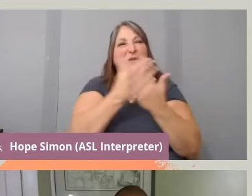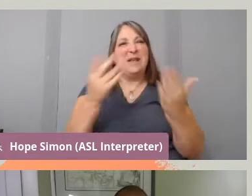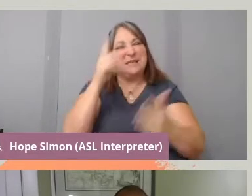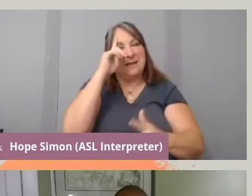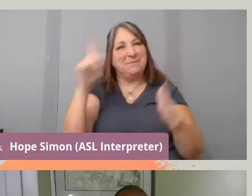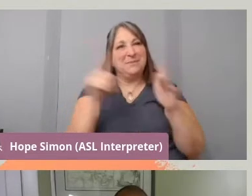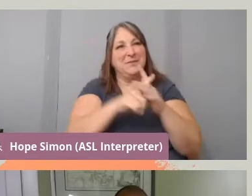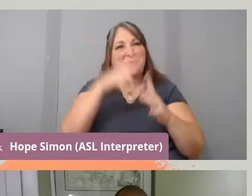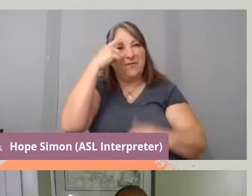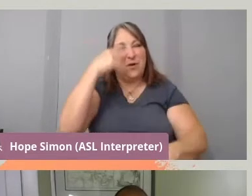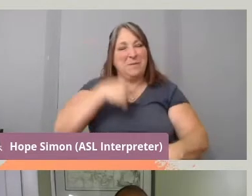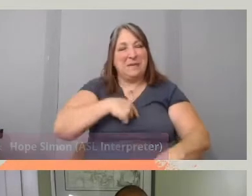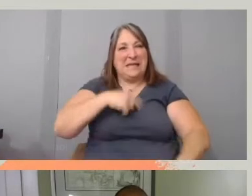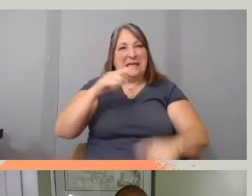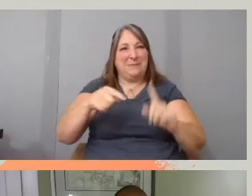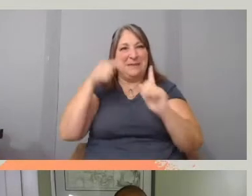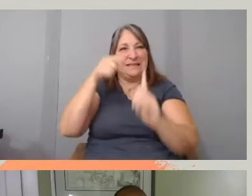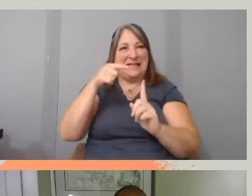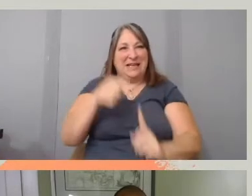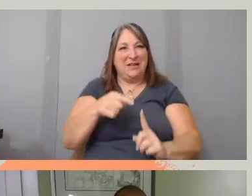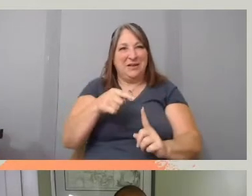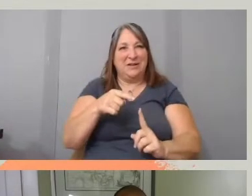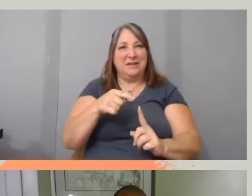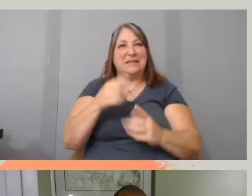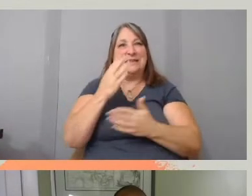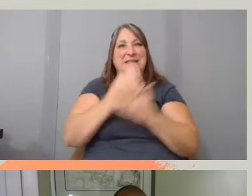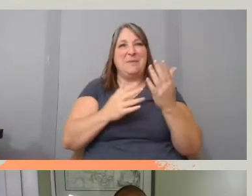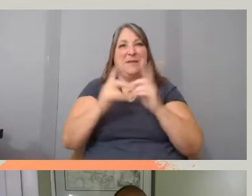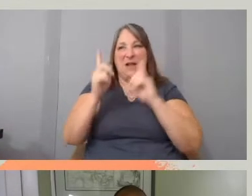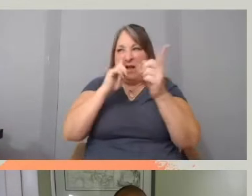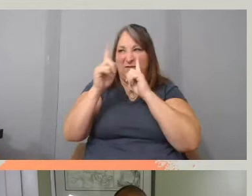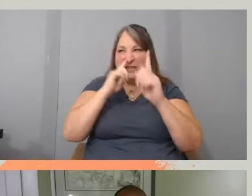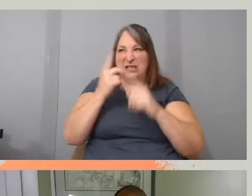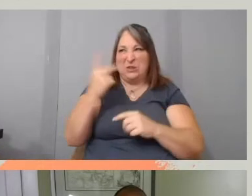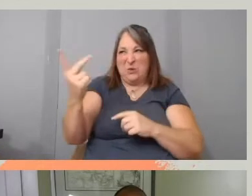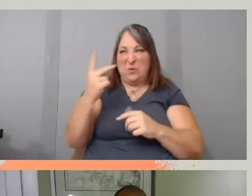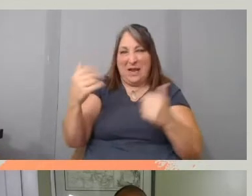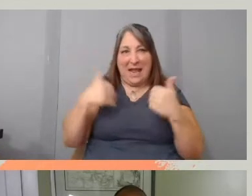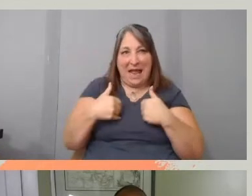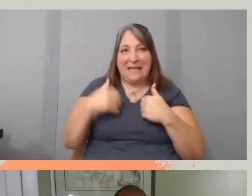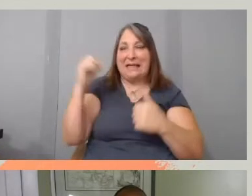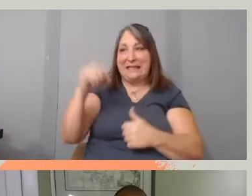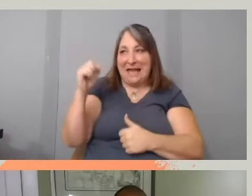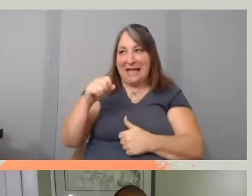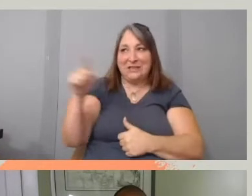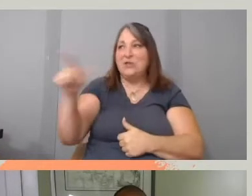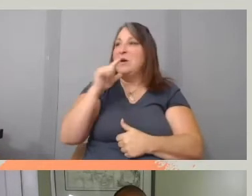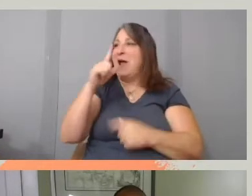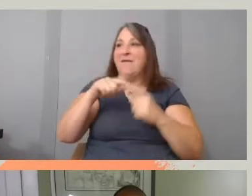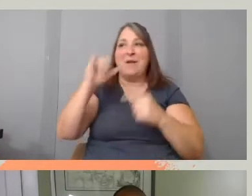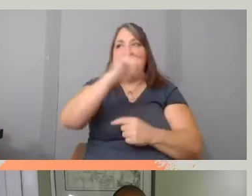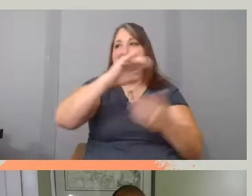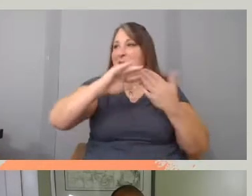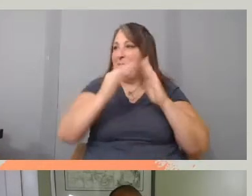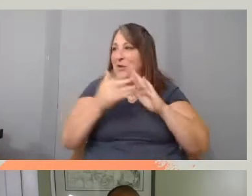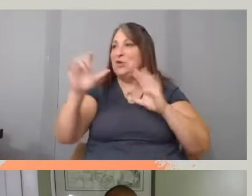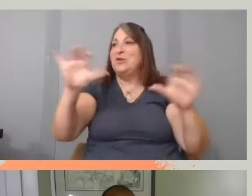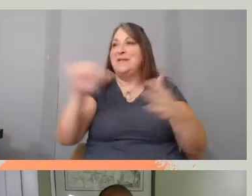in particular and in some of the conversations that we were having too where, you know, yes, you are not from community, you did this with another person who